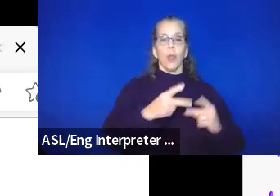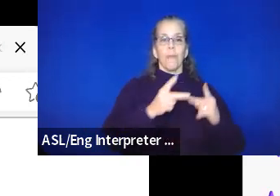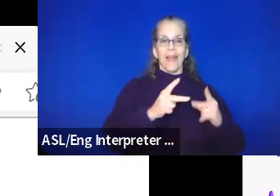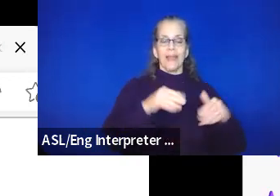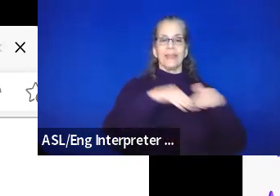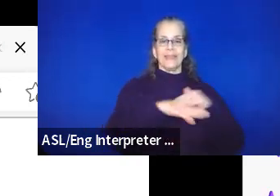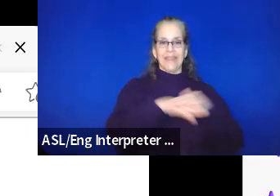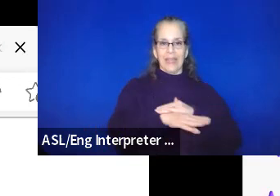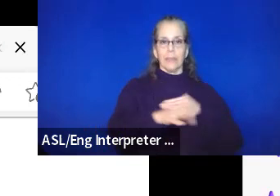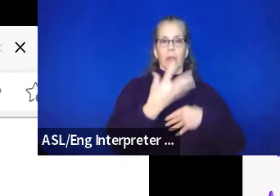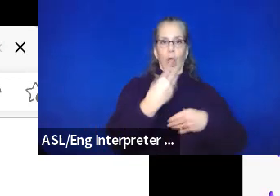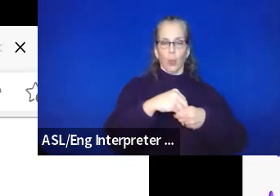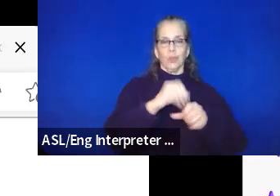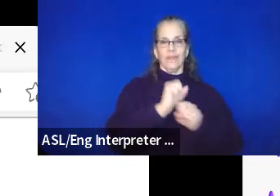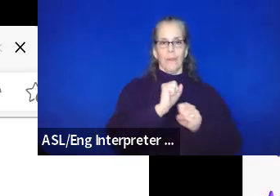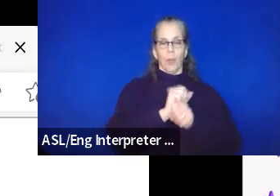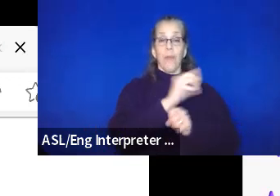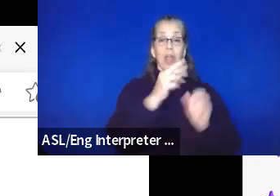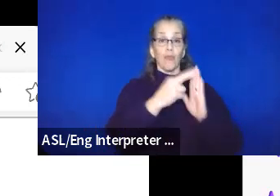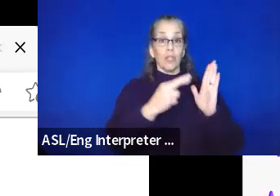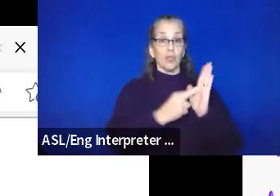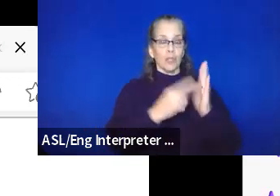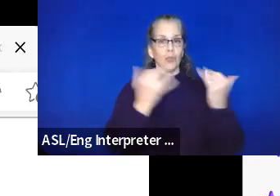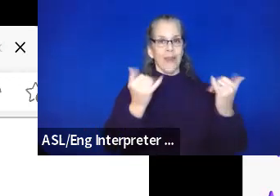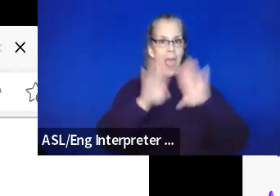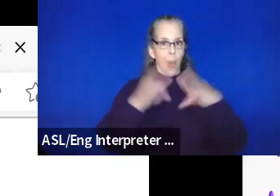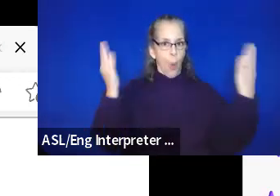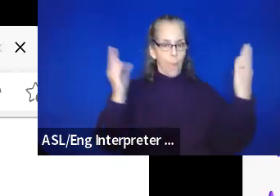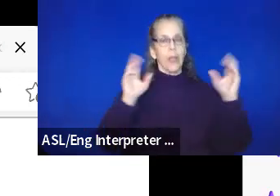And registration for the convention is now open and can be found on our website.